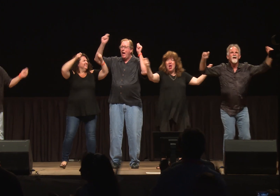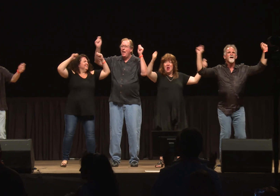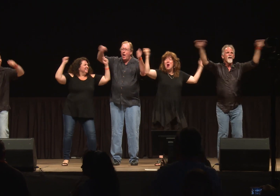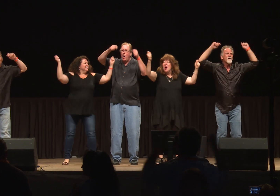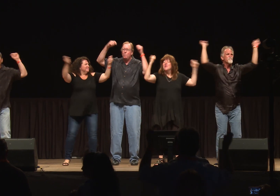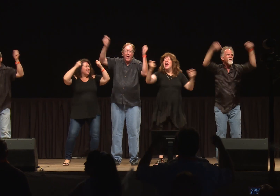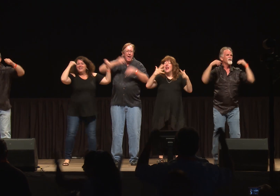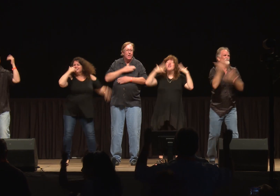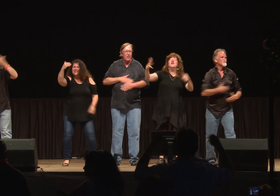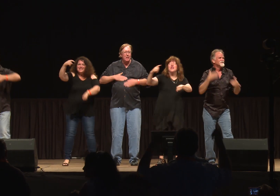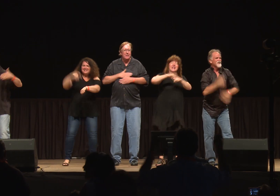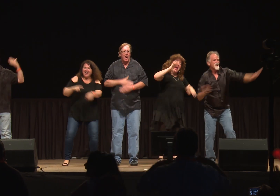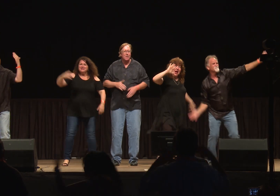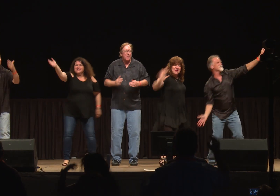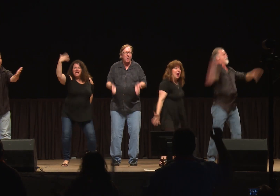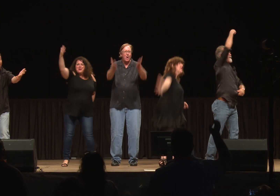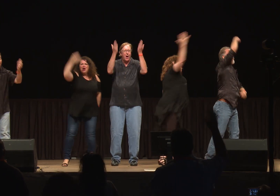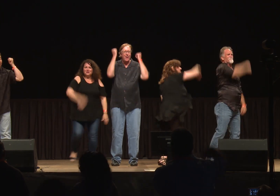Let's celebrate a good time, come on!